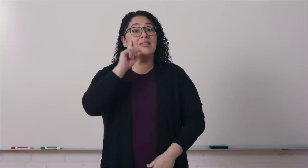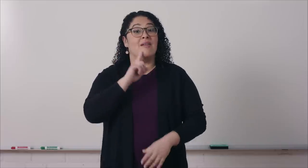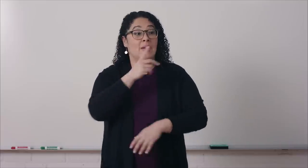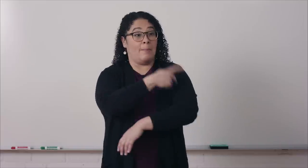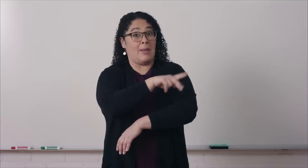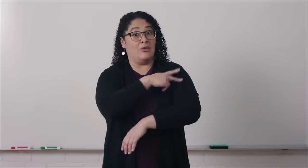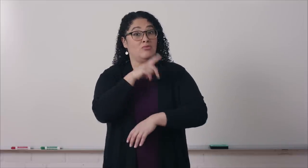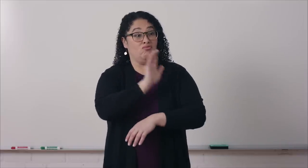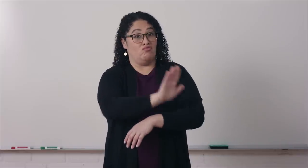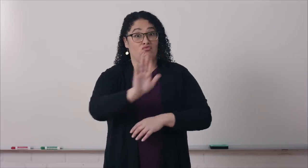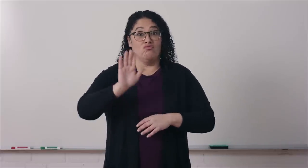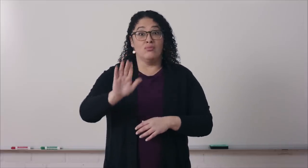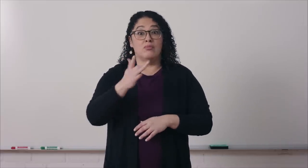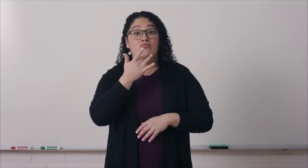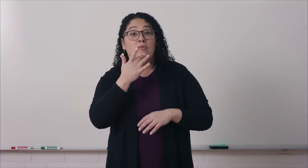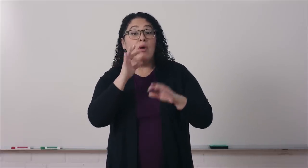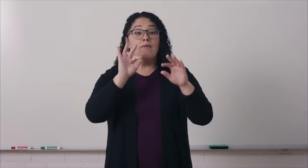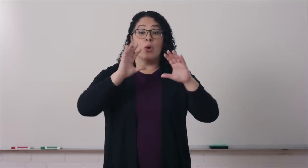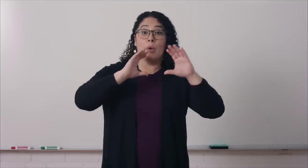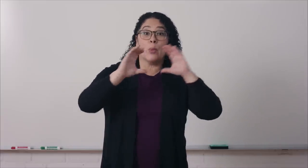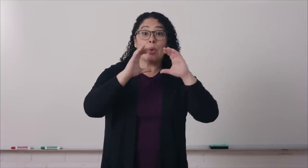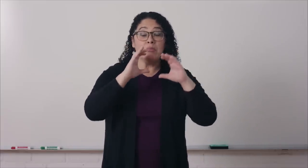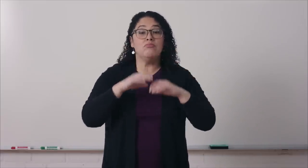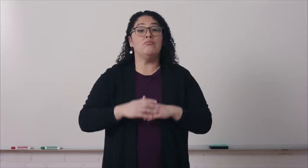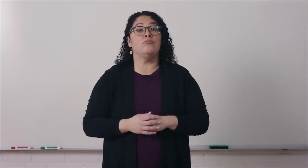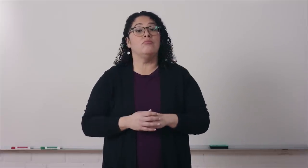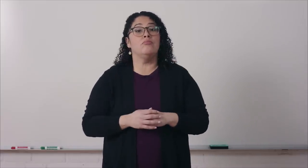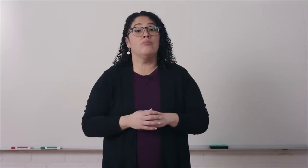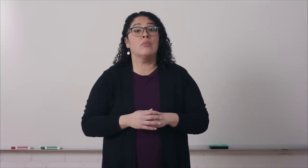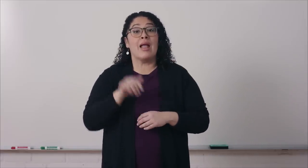Each patient has different ways of communicating.